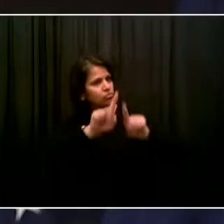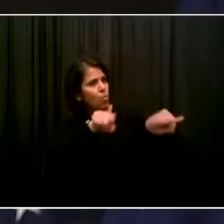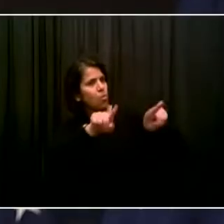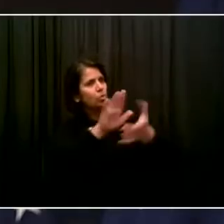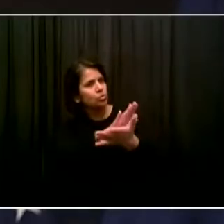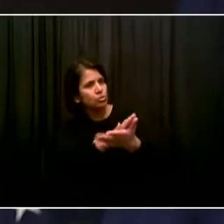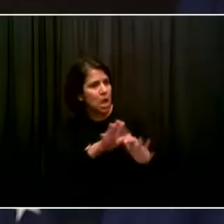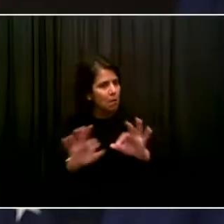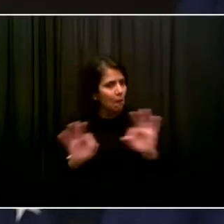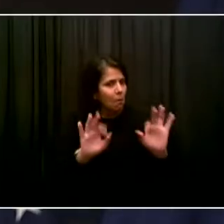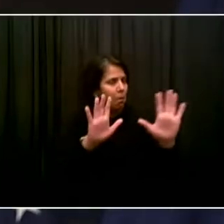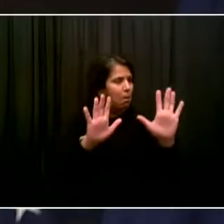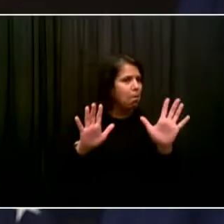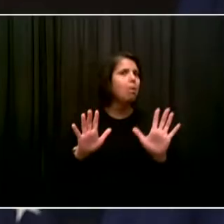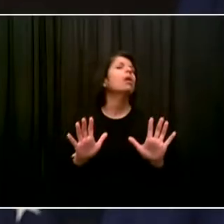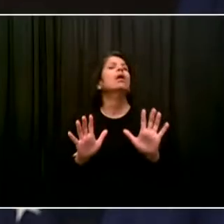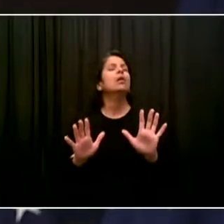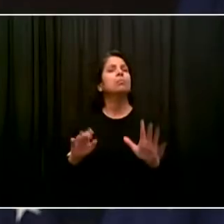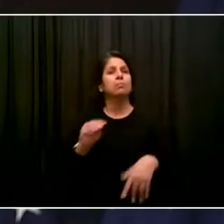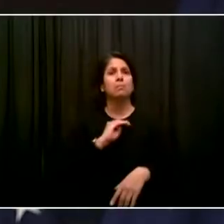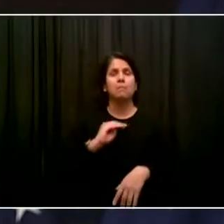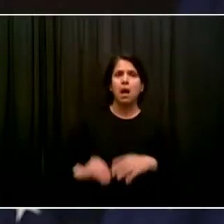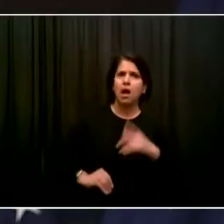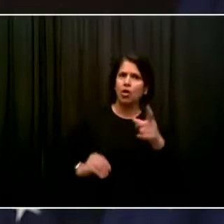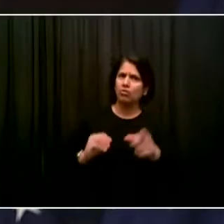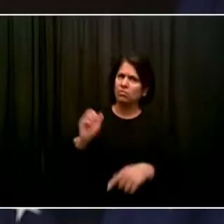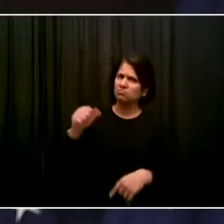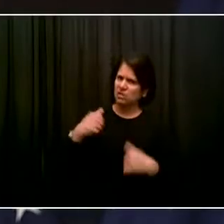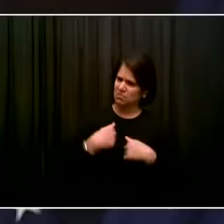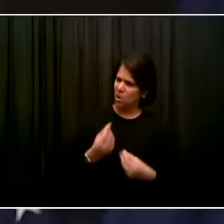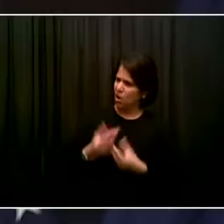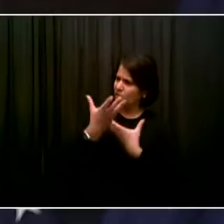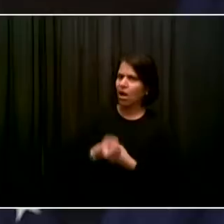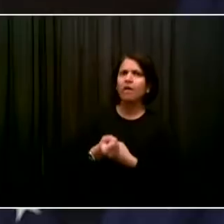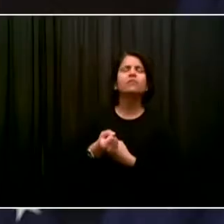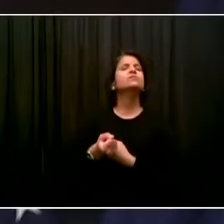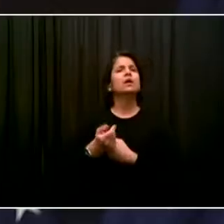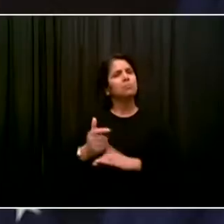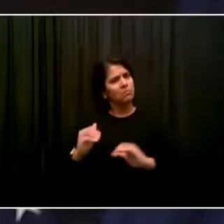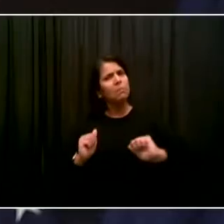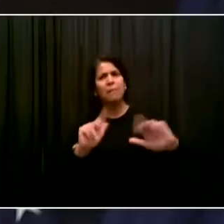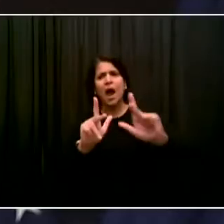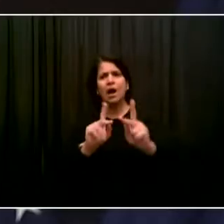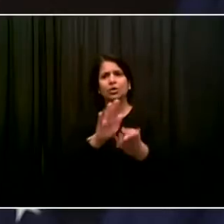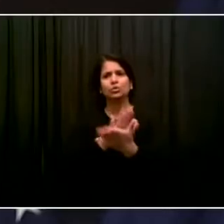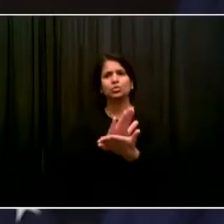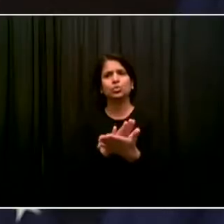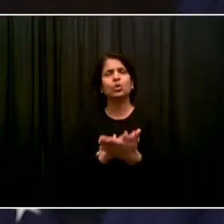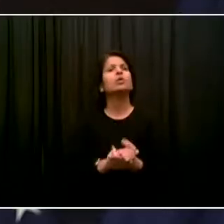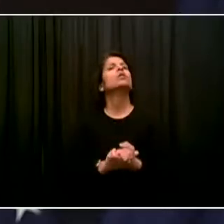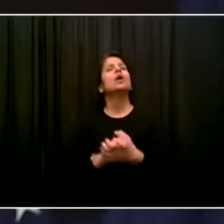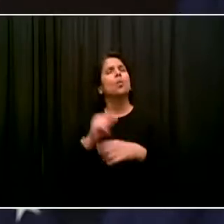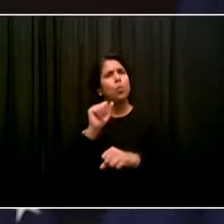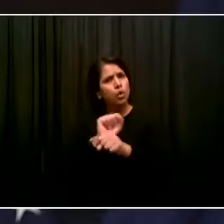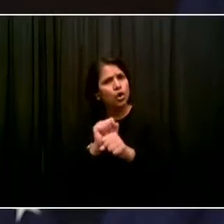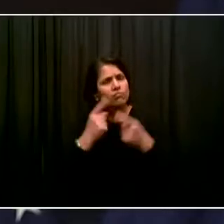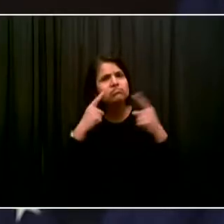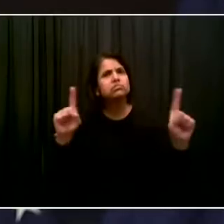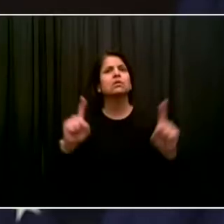FAMILIES GAIN MORE CONFIDENCE WITH WHAT IS HAPPINENG AND WHAT